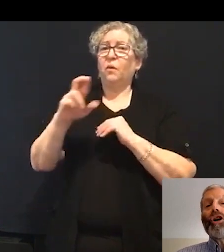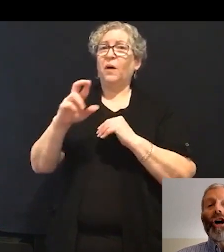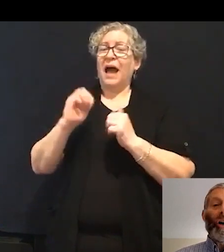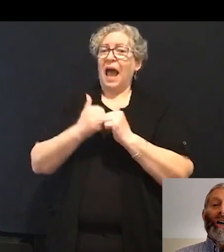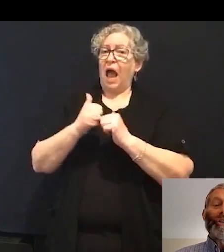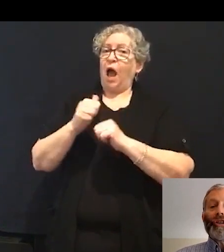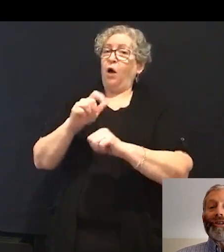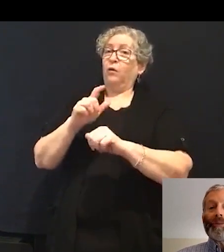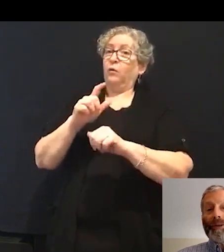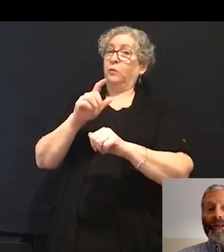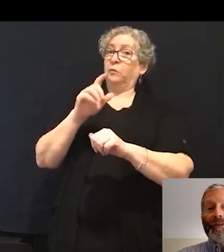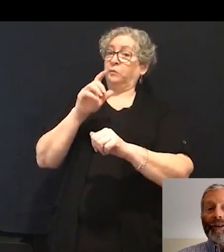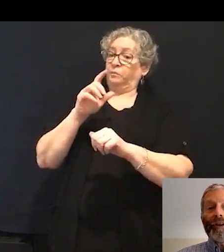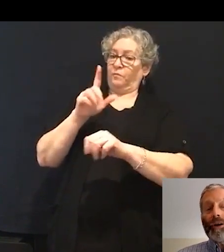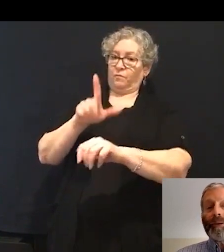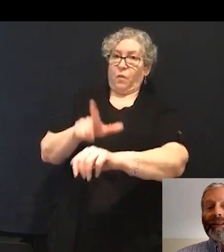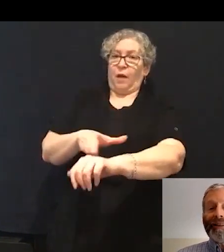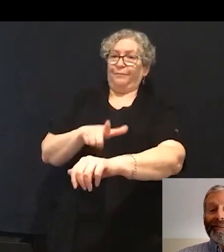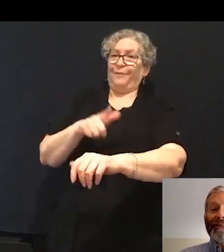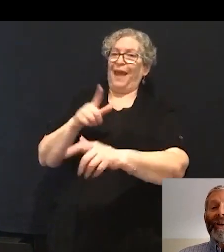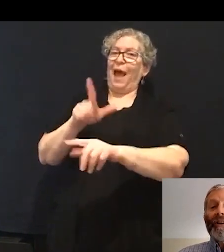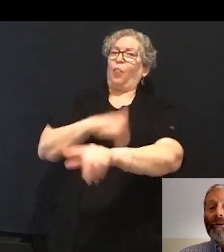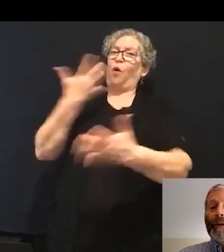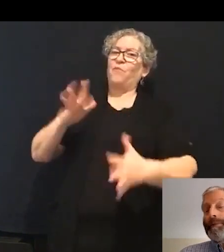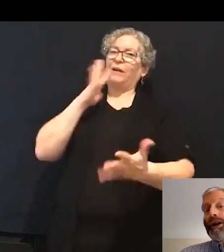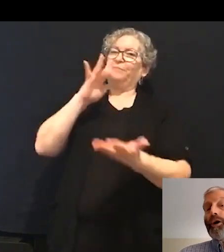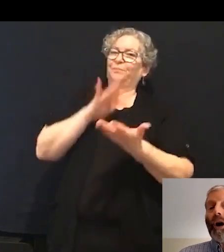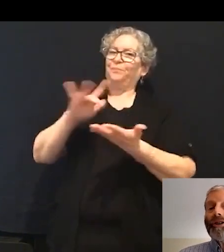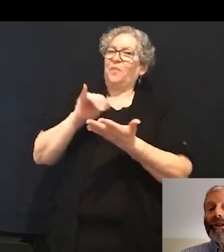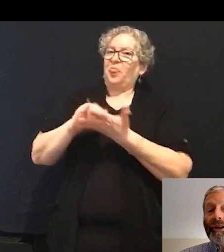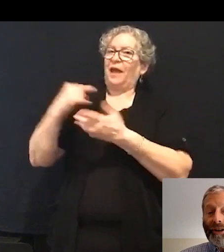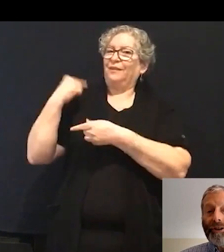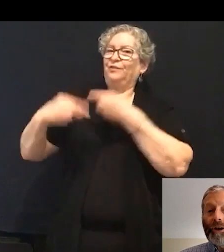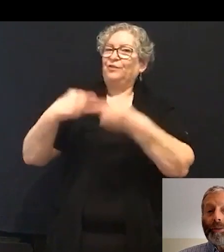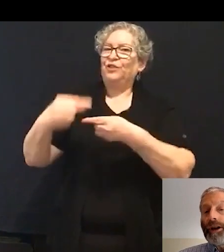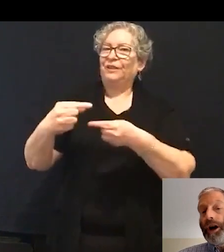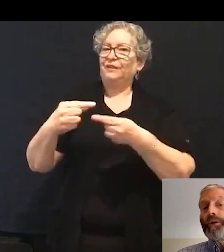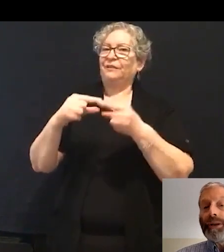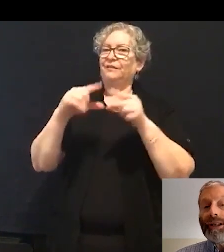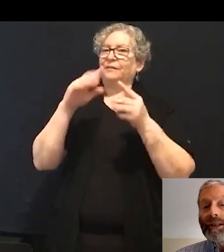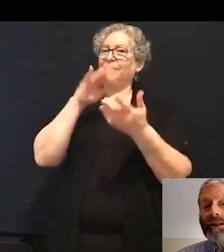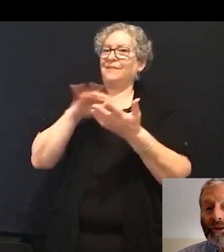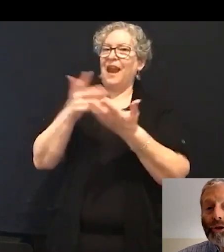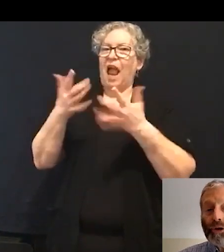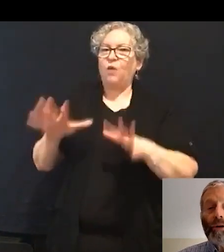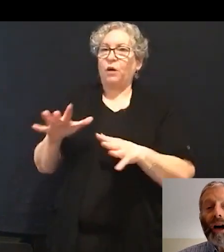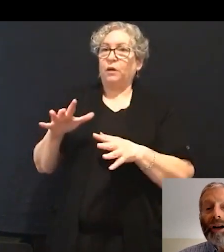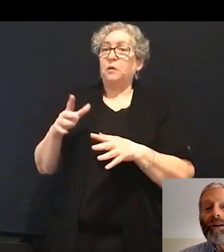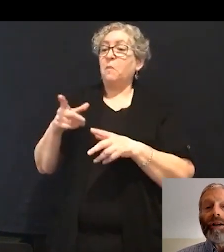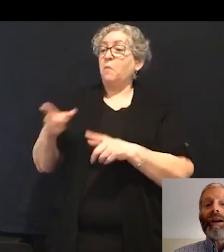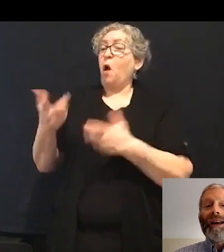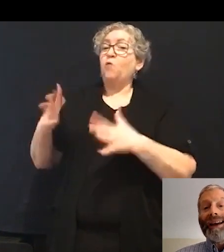along a gene-specific therapy is. There may be a cross-cutting therapy already in a clinical trial.